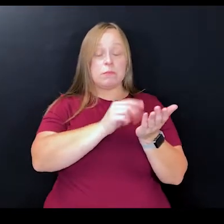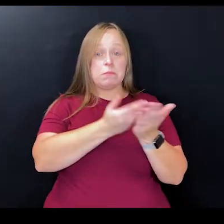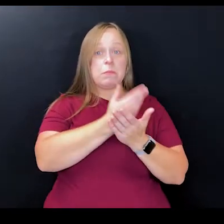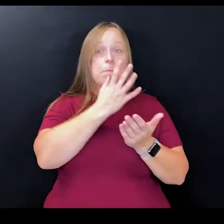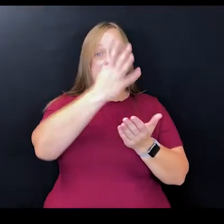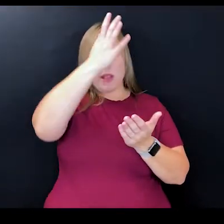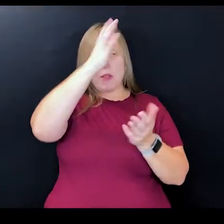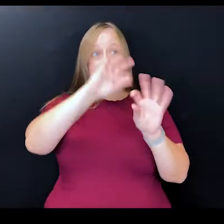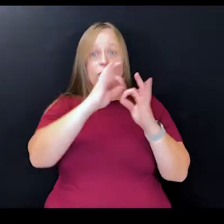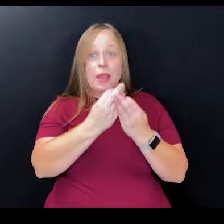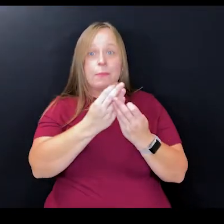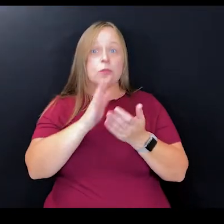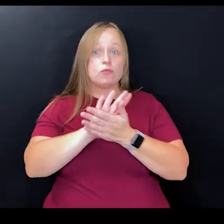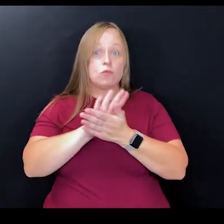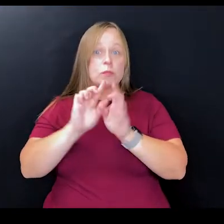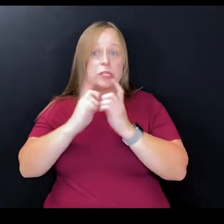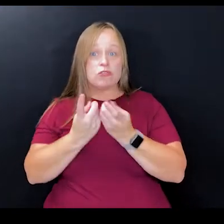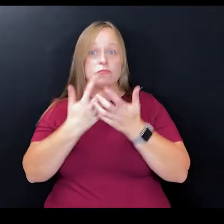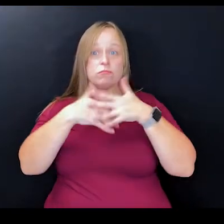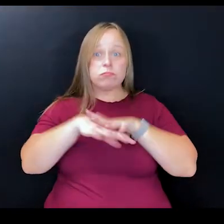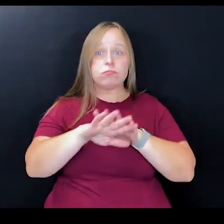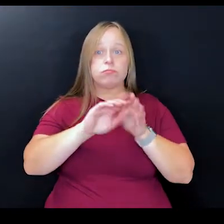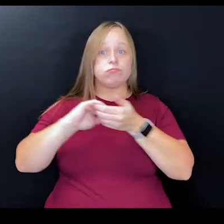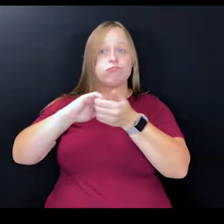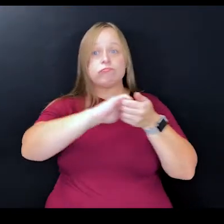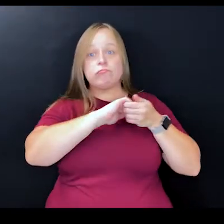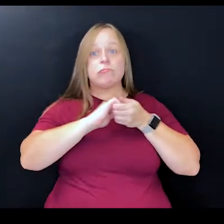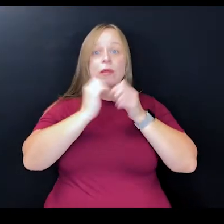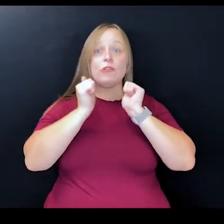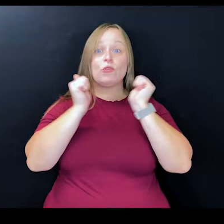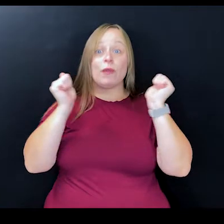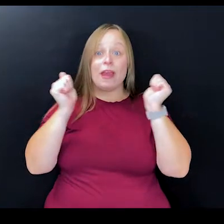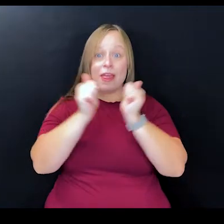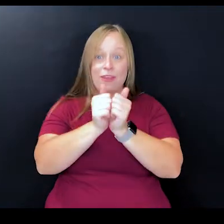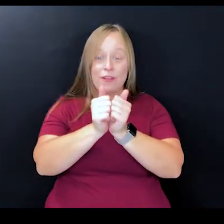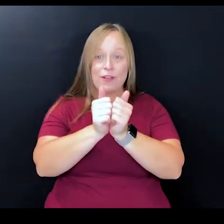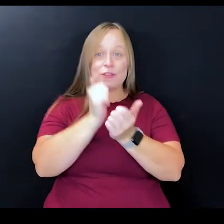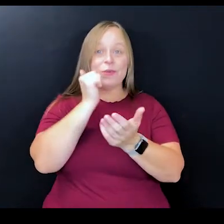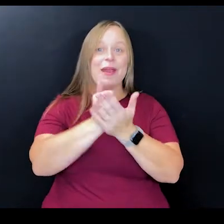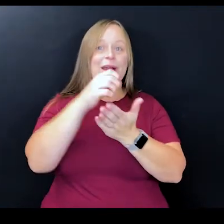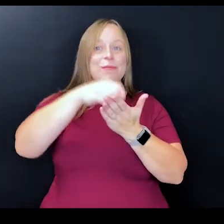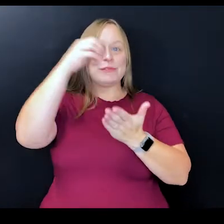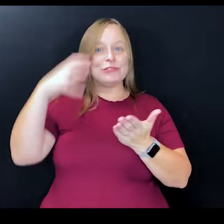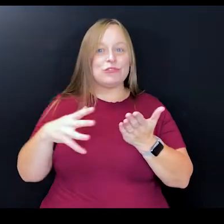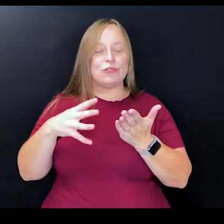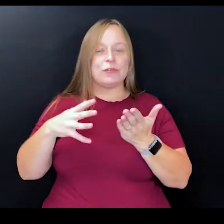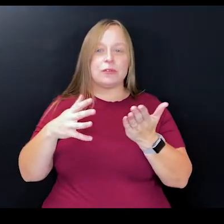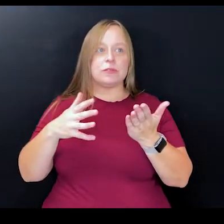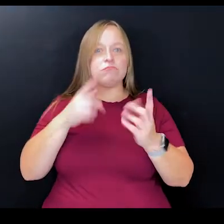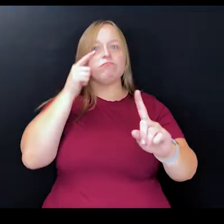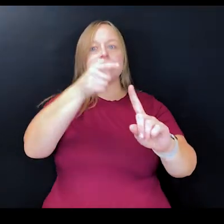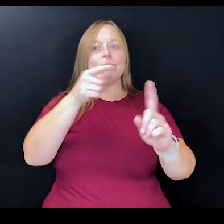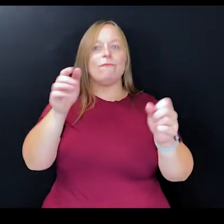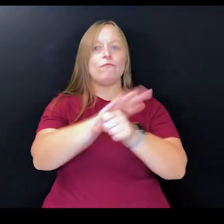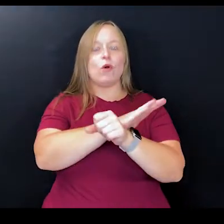parents, families and school districts will collaborate together in order to help students reach their full potential.